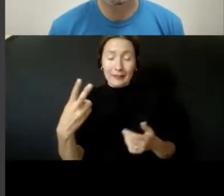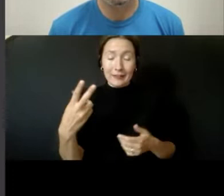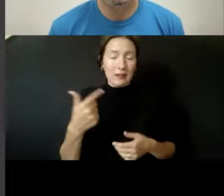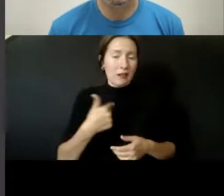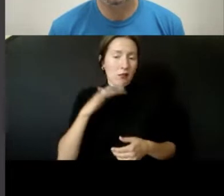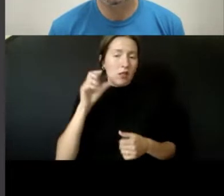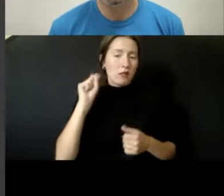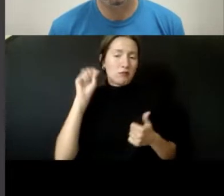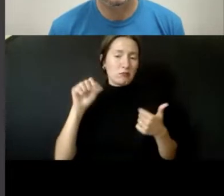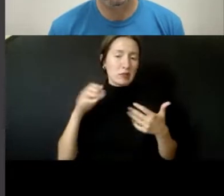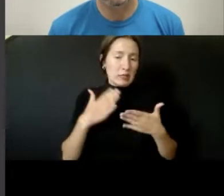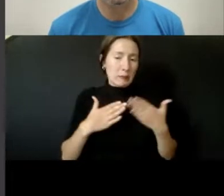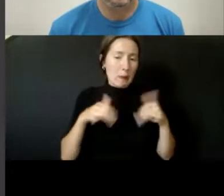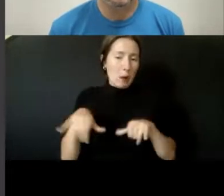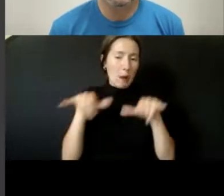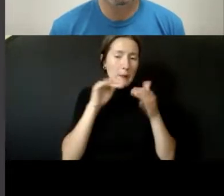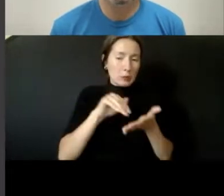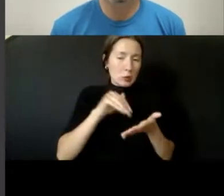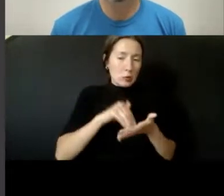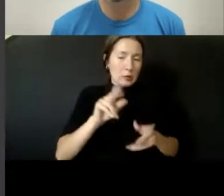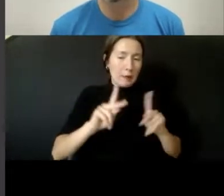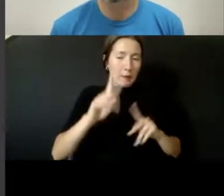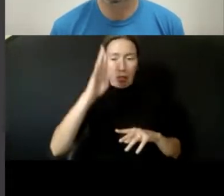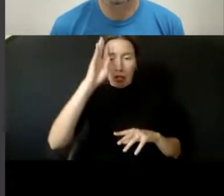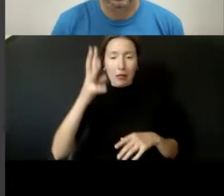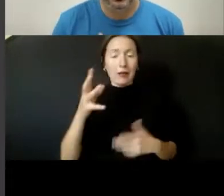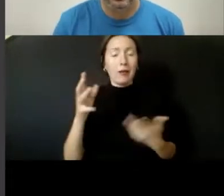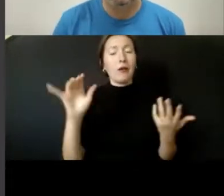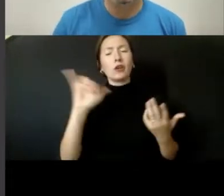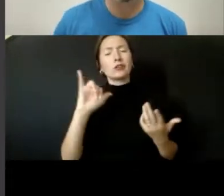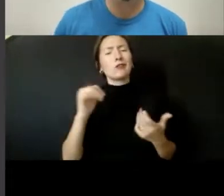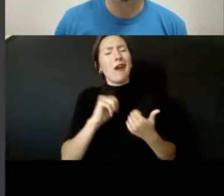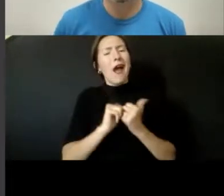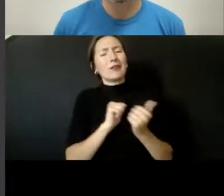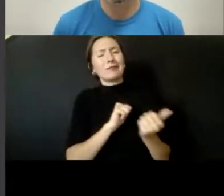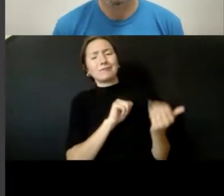in order to to make a difference right now and to kind of keep things moving forward